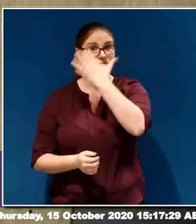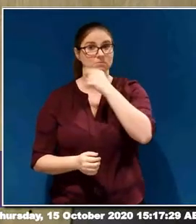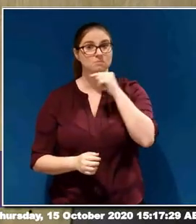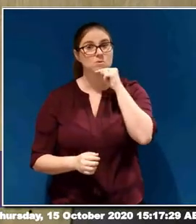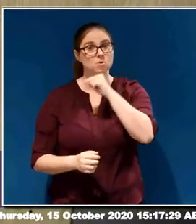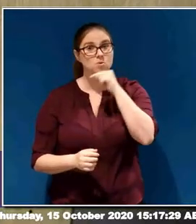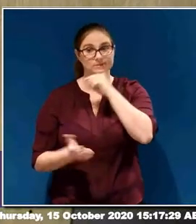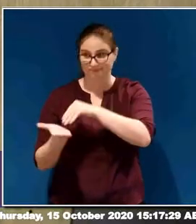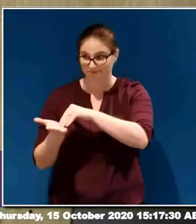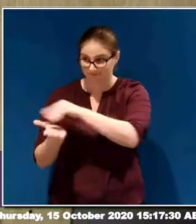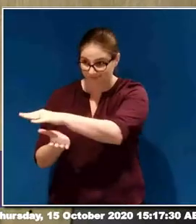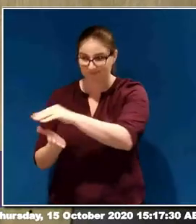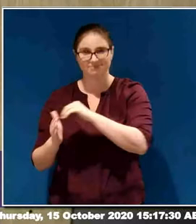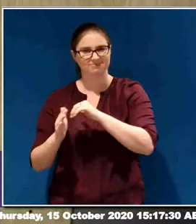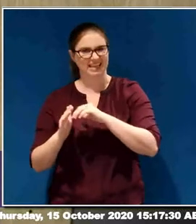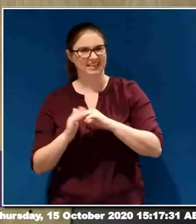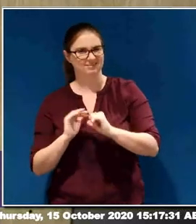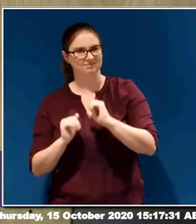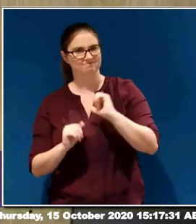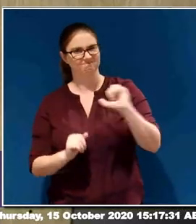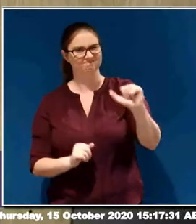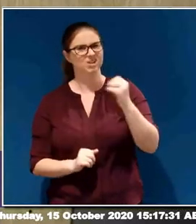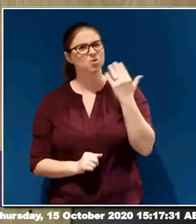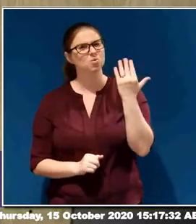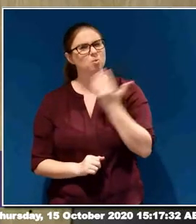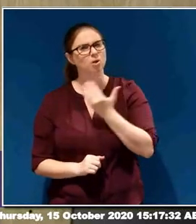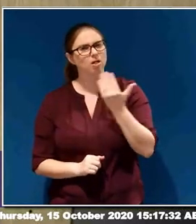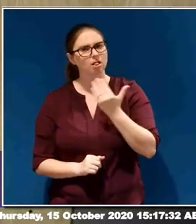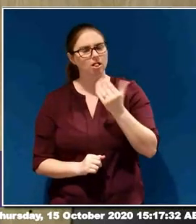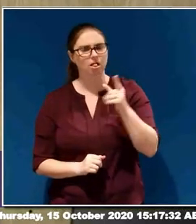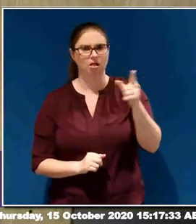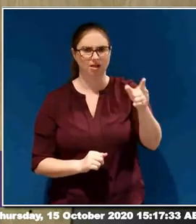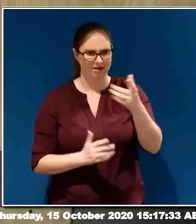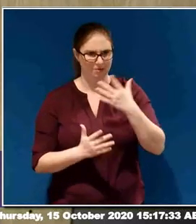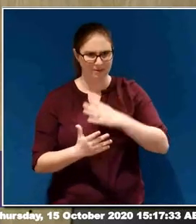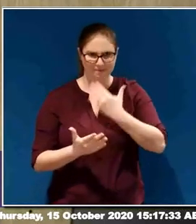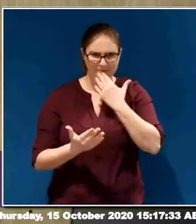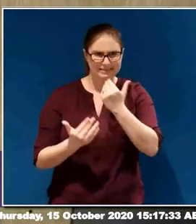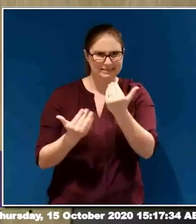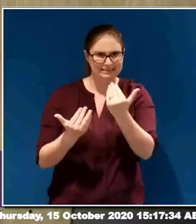chain of events that led up to that, that made her want to do something differently.